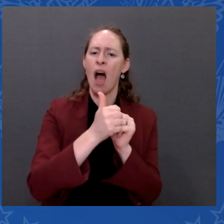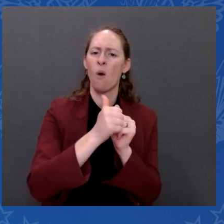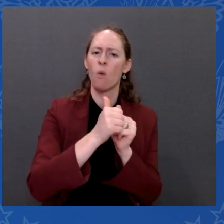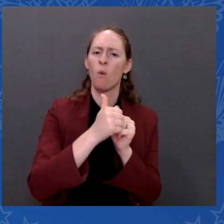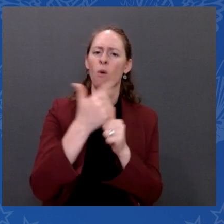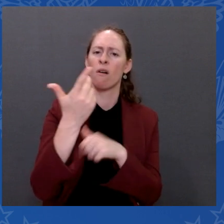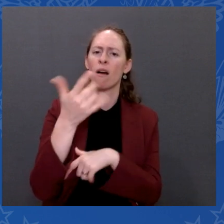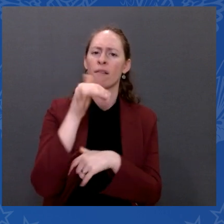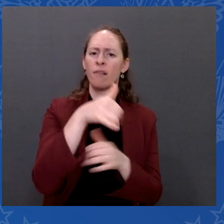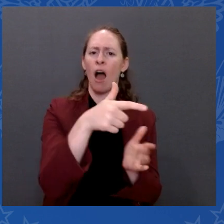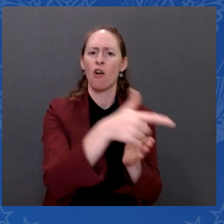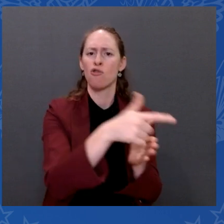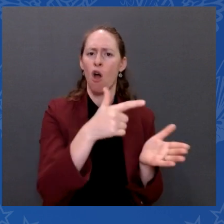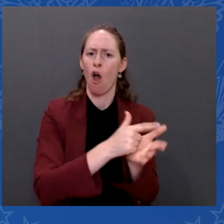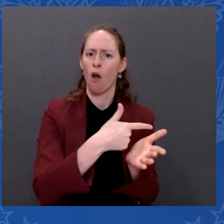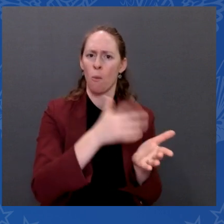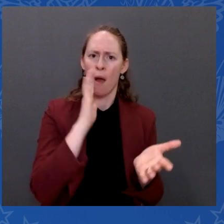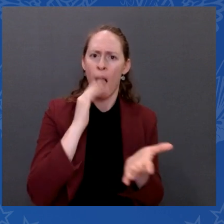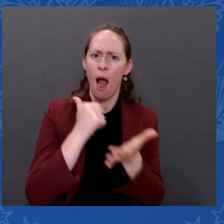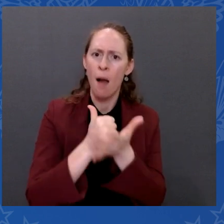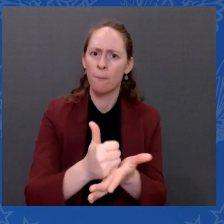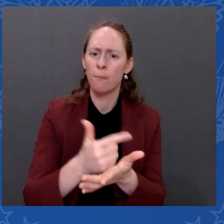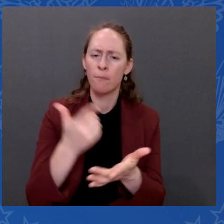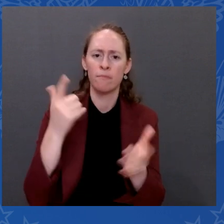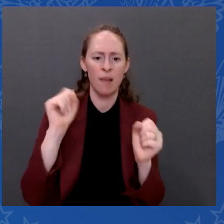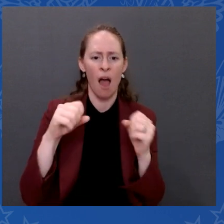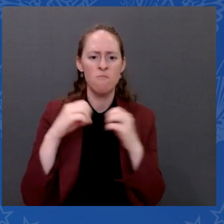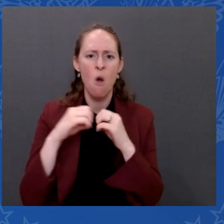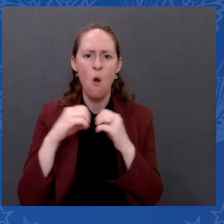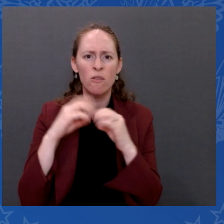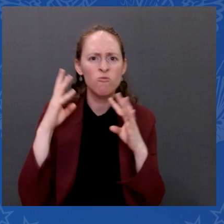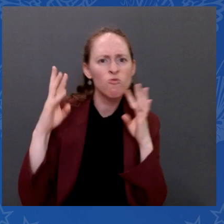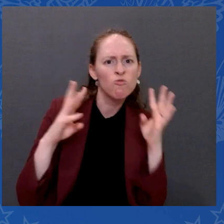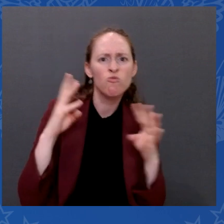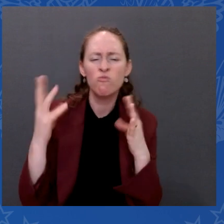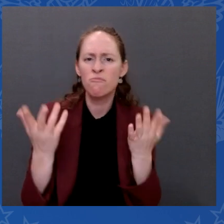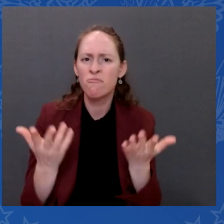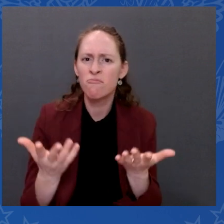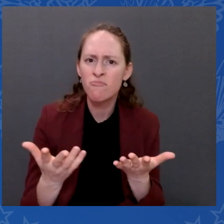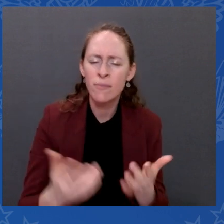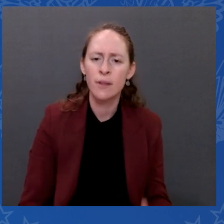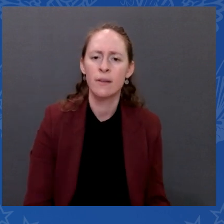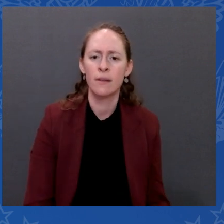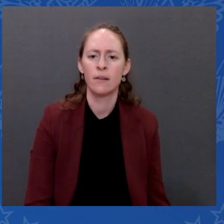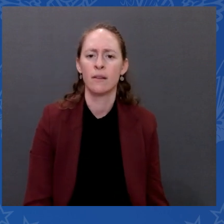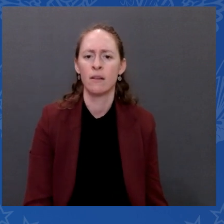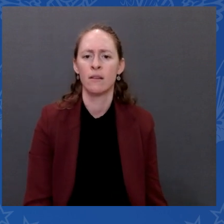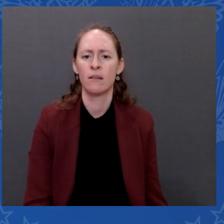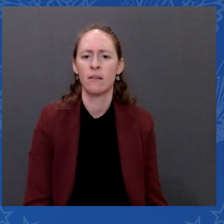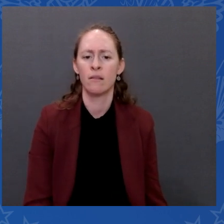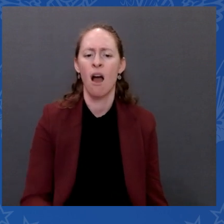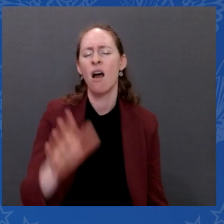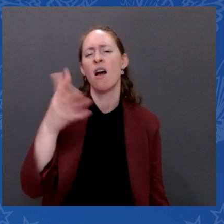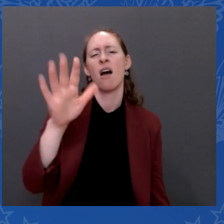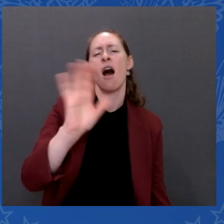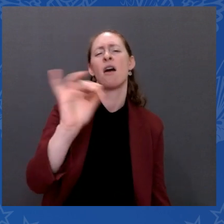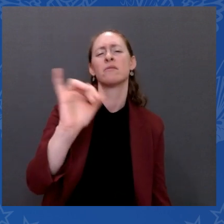And I might add that in the -- in the act we passed for infrastructure,